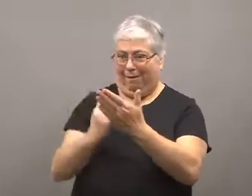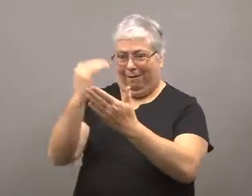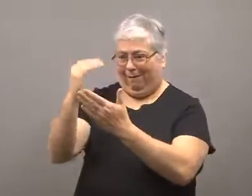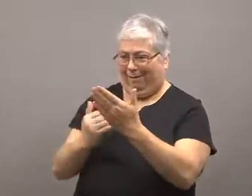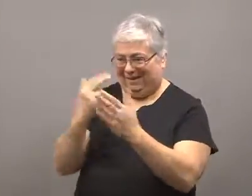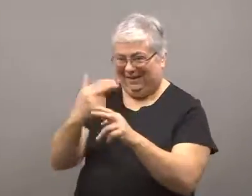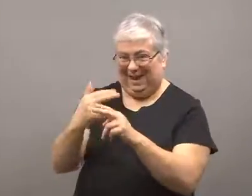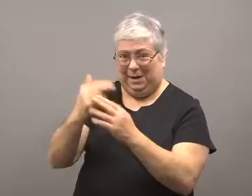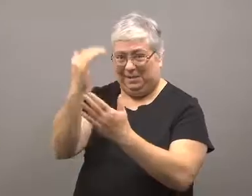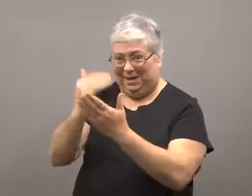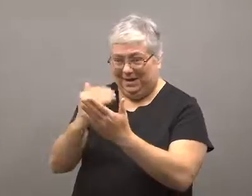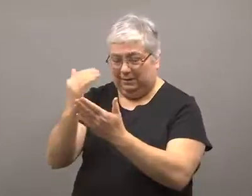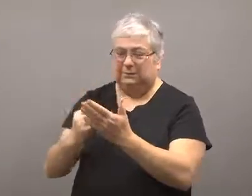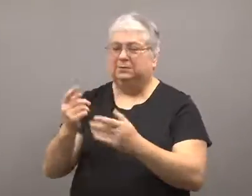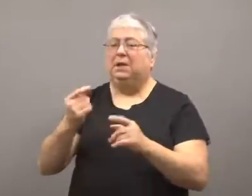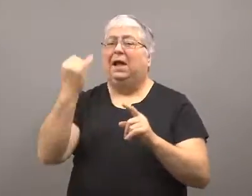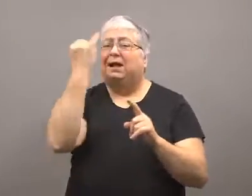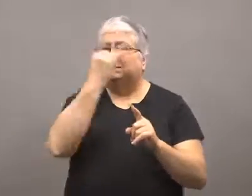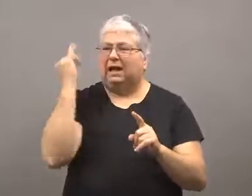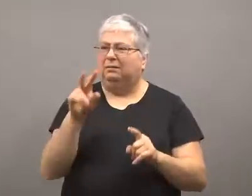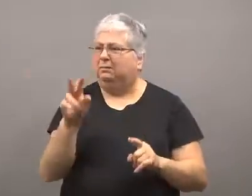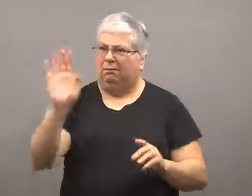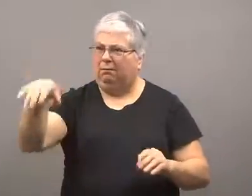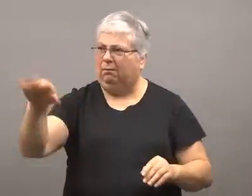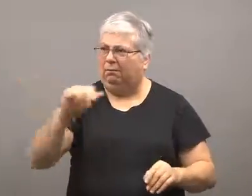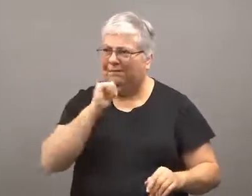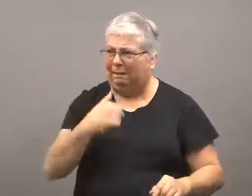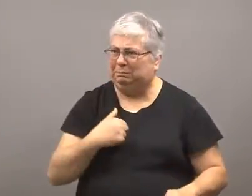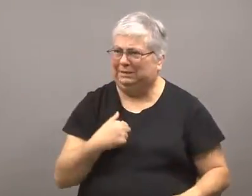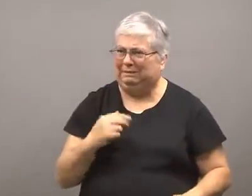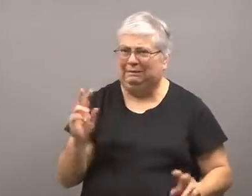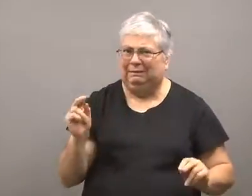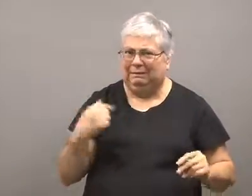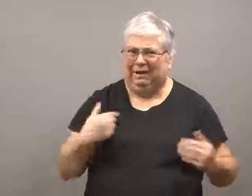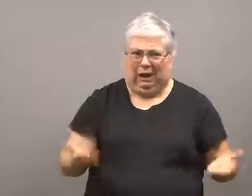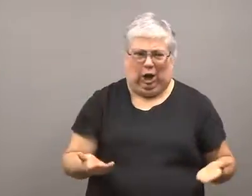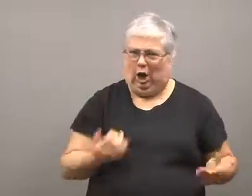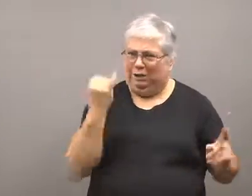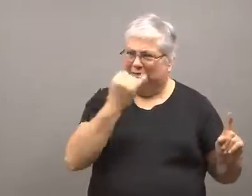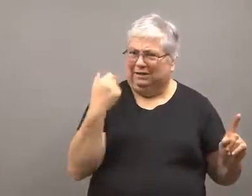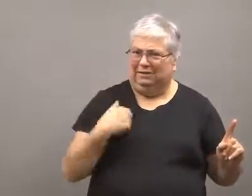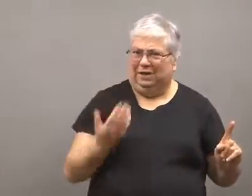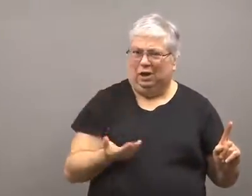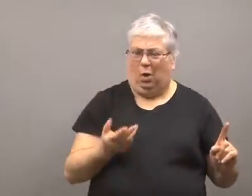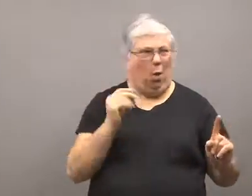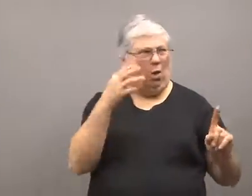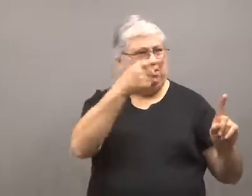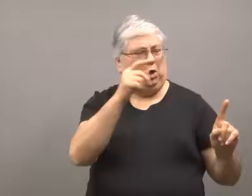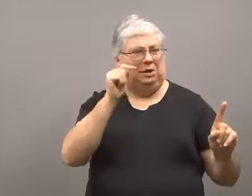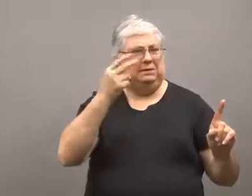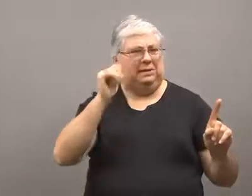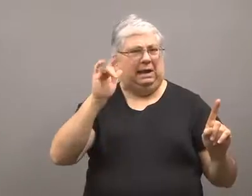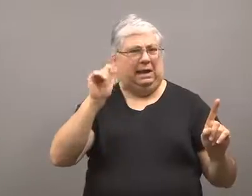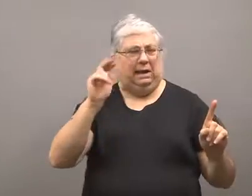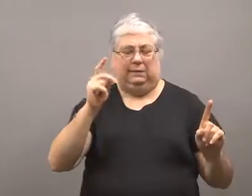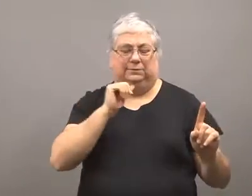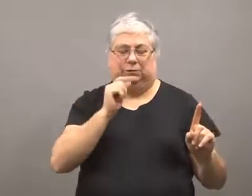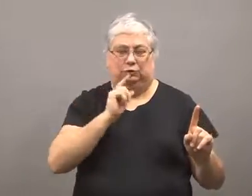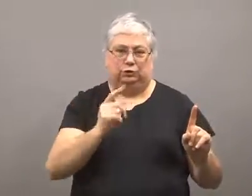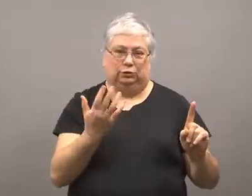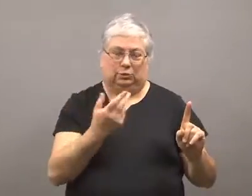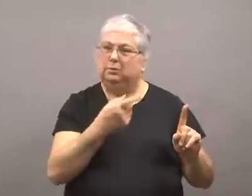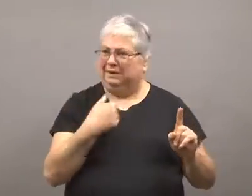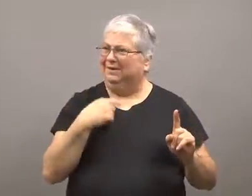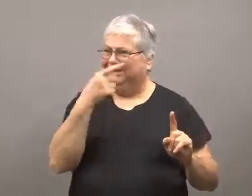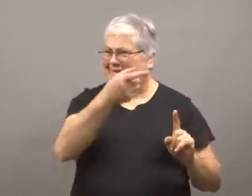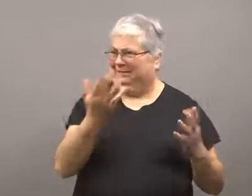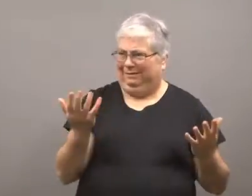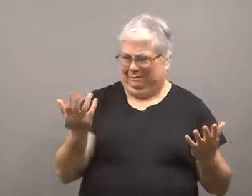They were listed on the manifest, and the Italian was either in Italy or Thailand